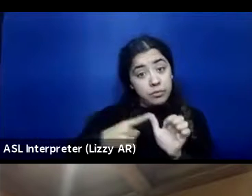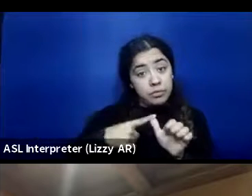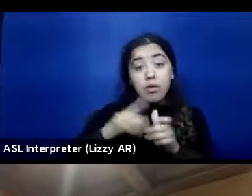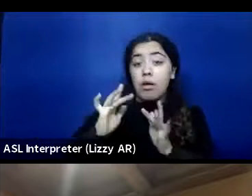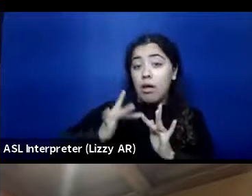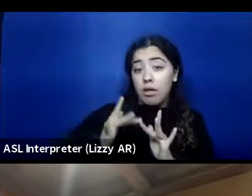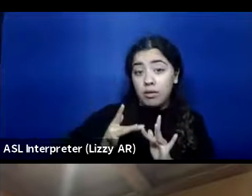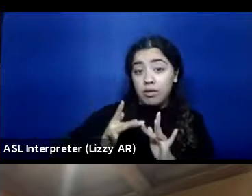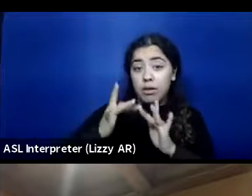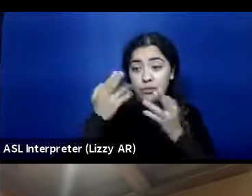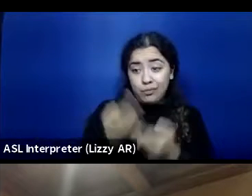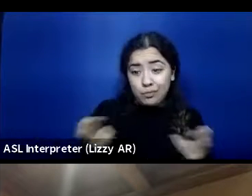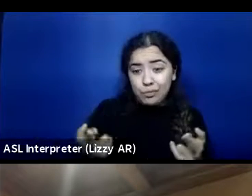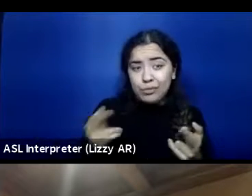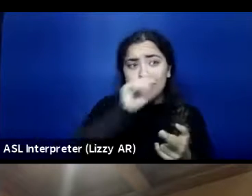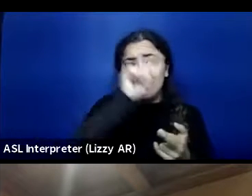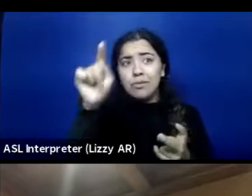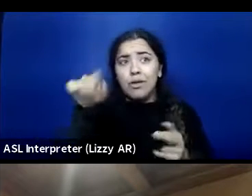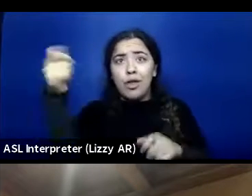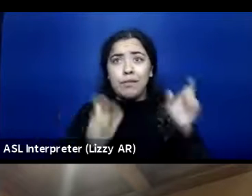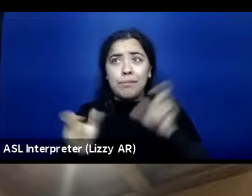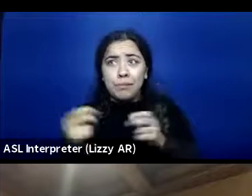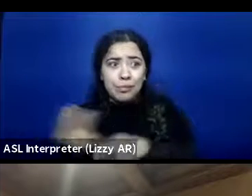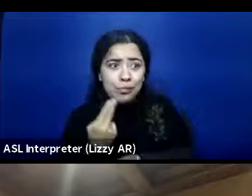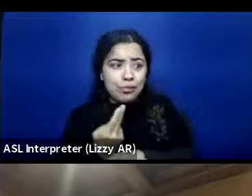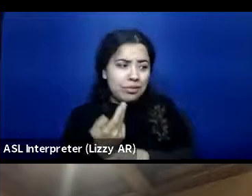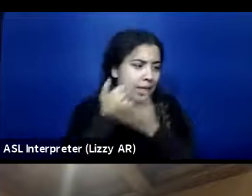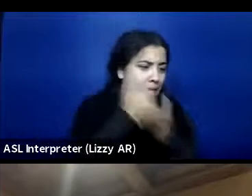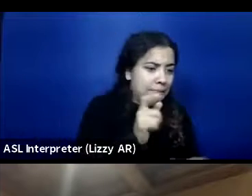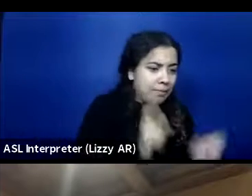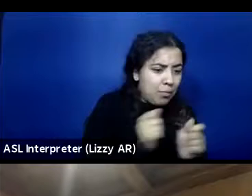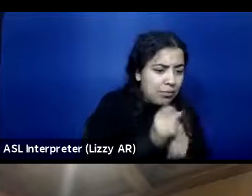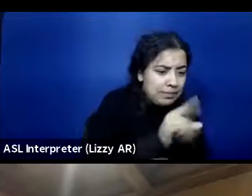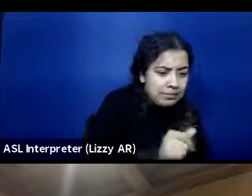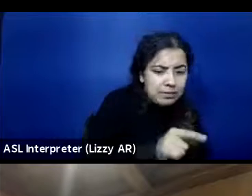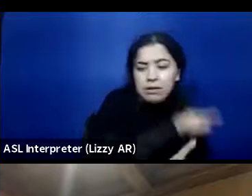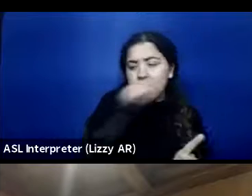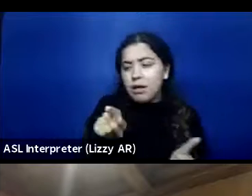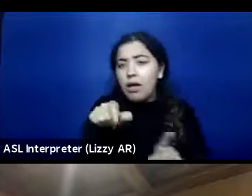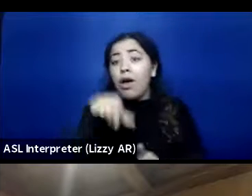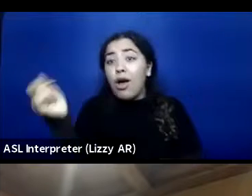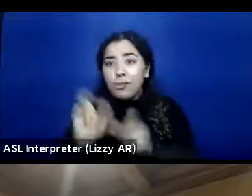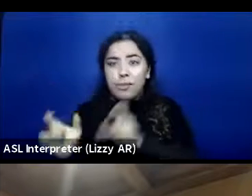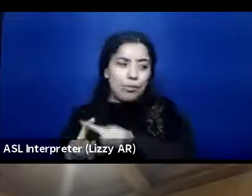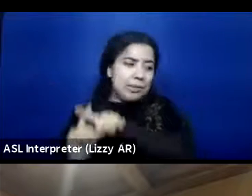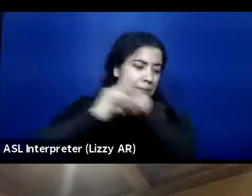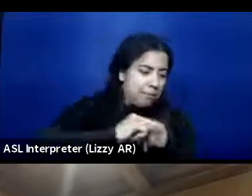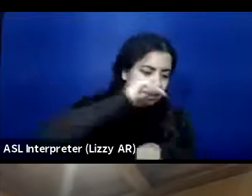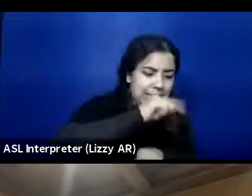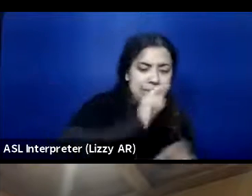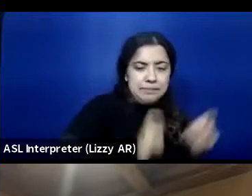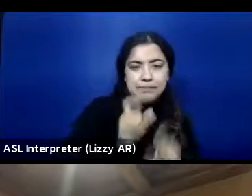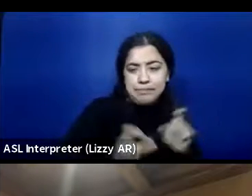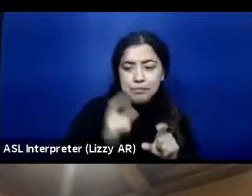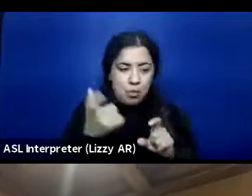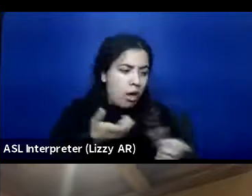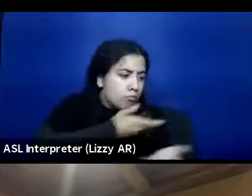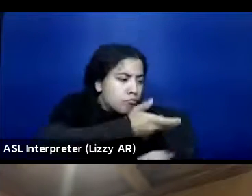you help not only the people with disabilities, but everybody who depends on those people, everybody who wants to interact with them, friends, family,